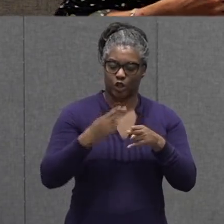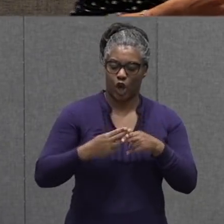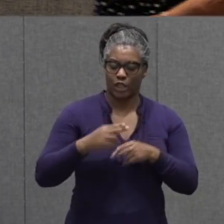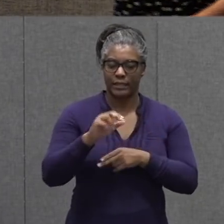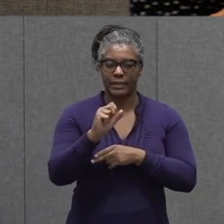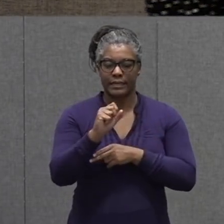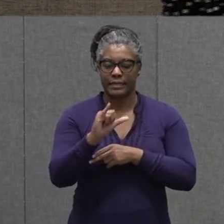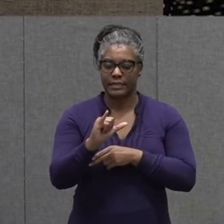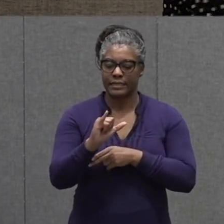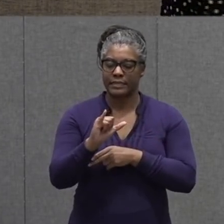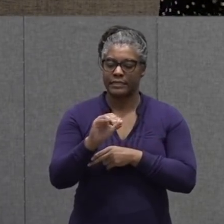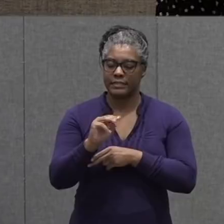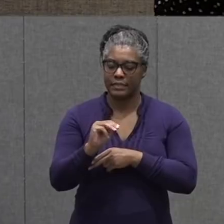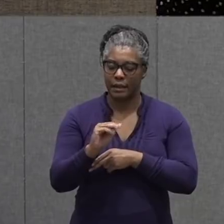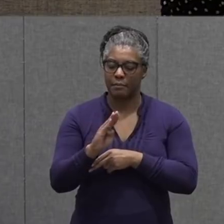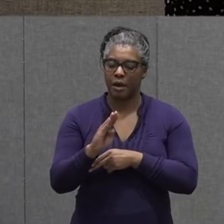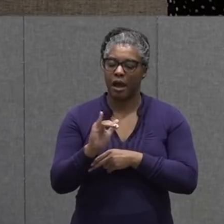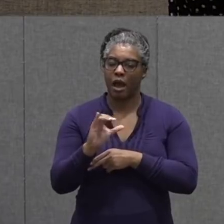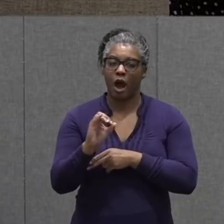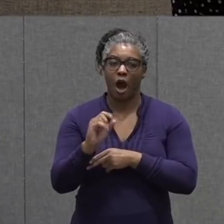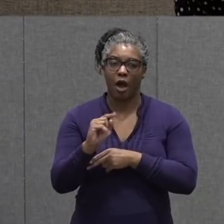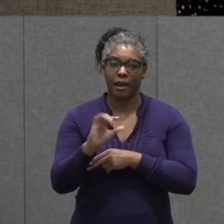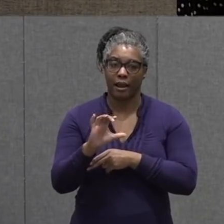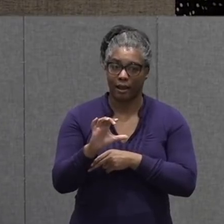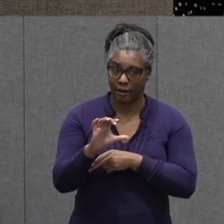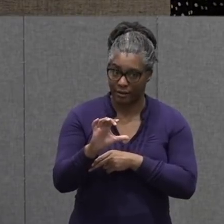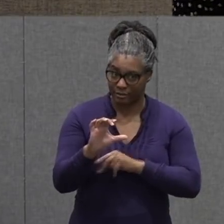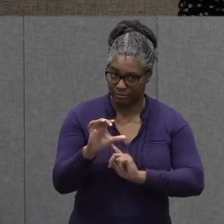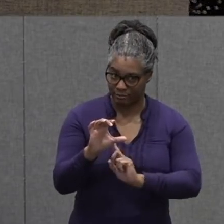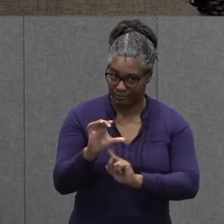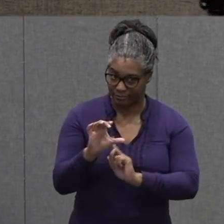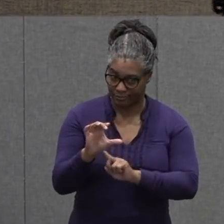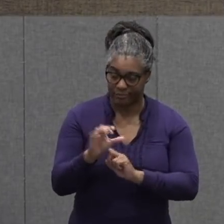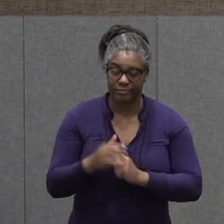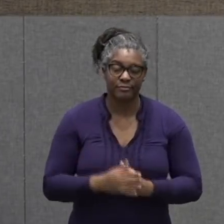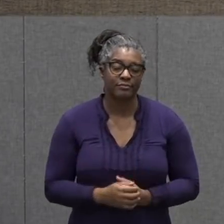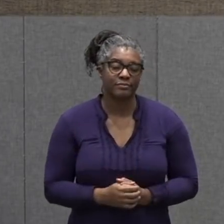Plants and seeds have adapted. Ooh, there's our word that Miss Anna taught us.